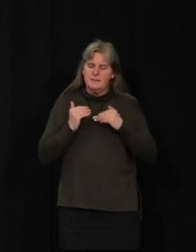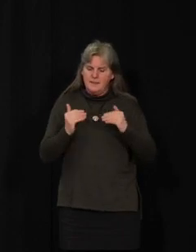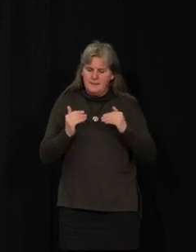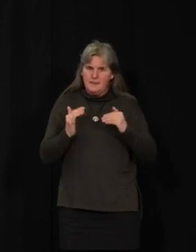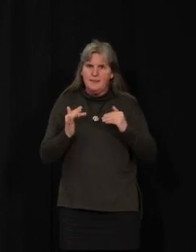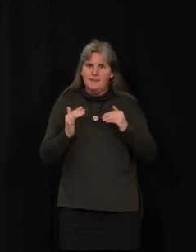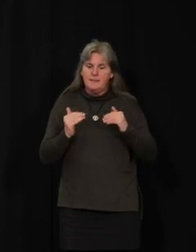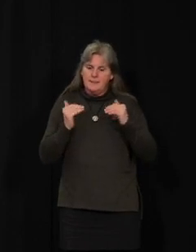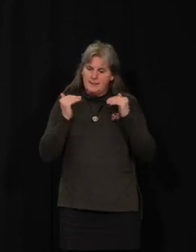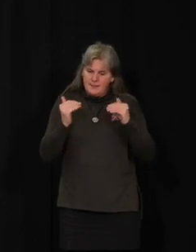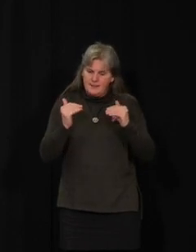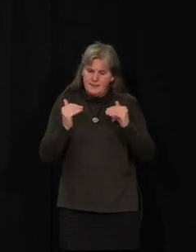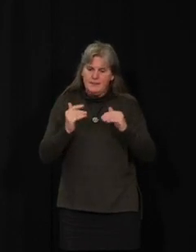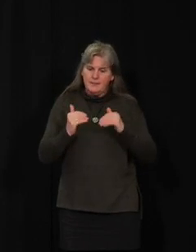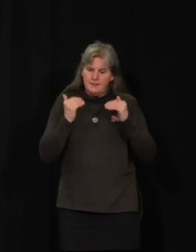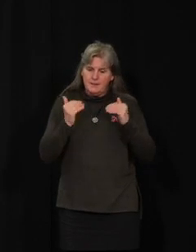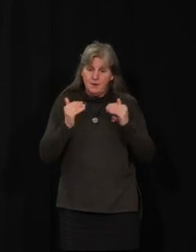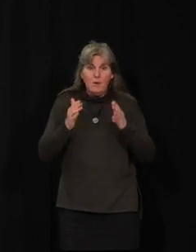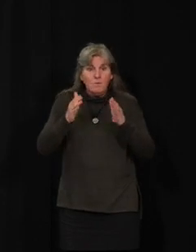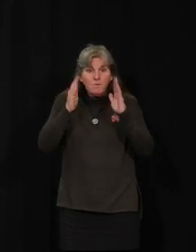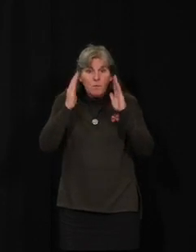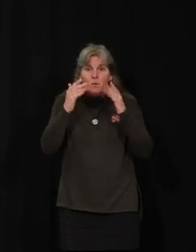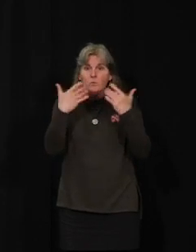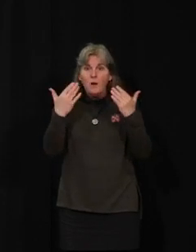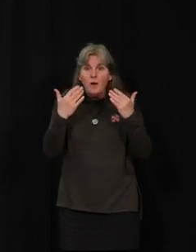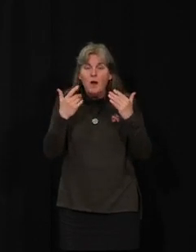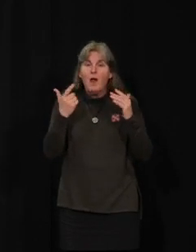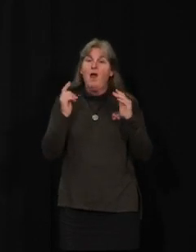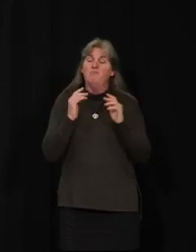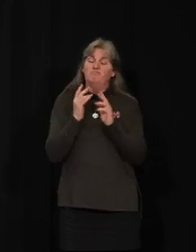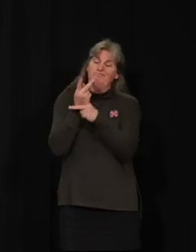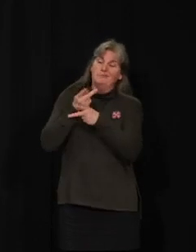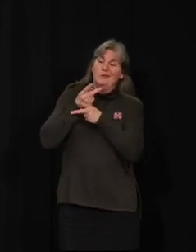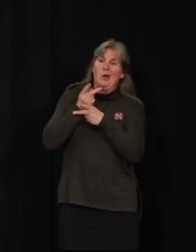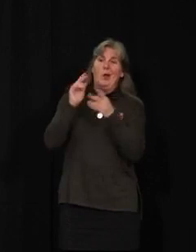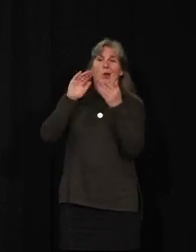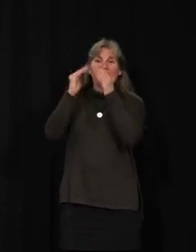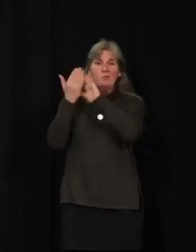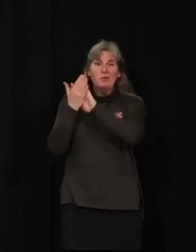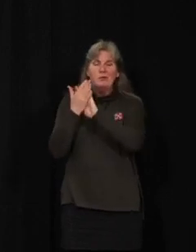communities and our most vulnerable citizens, and minimizing the risk of another